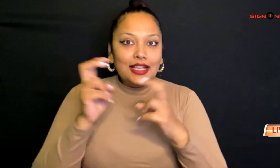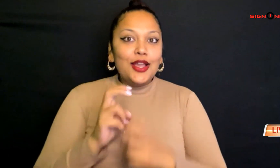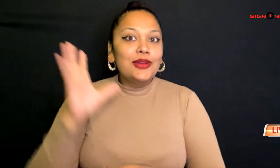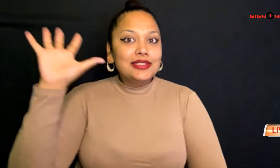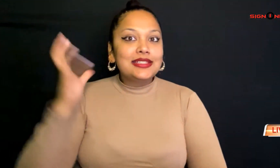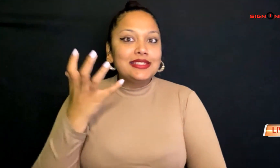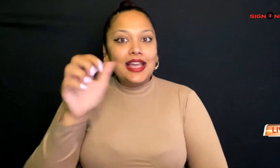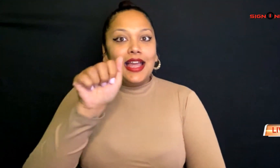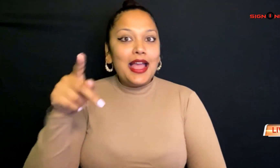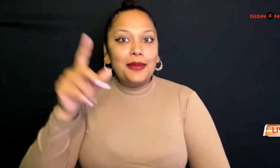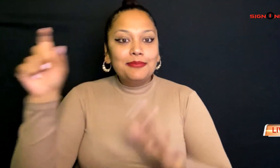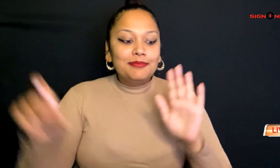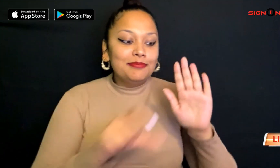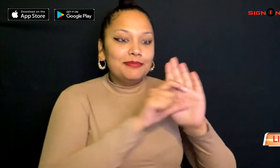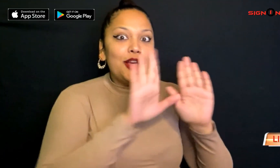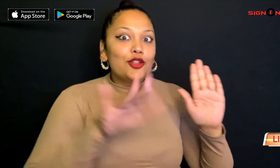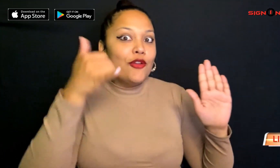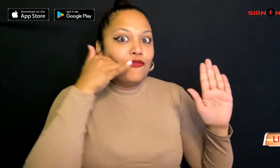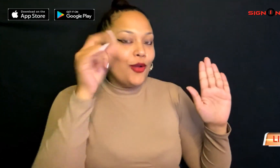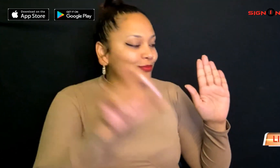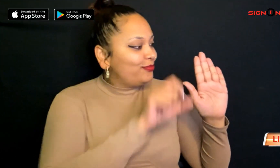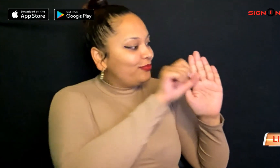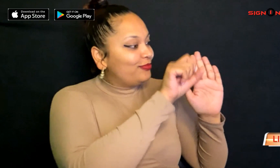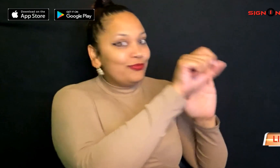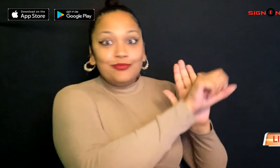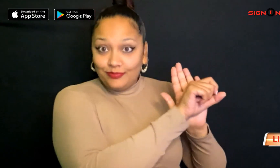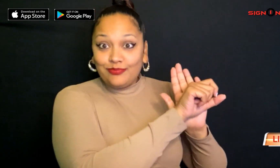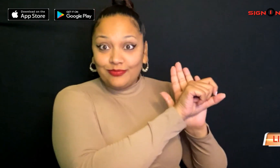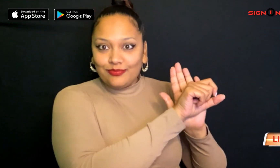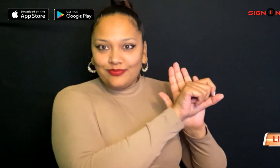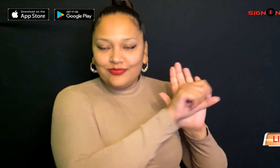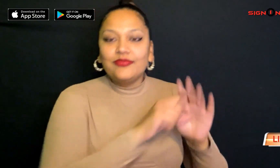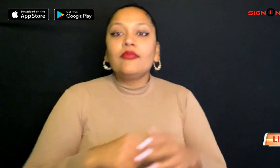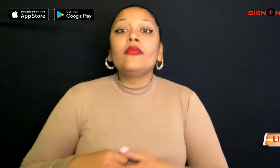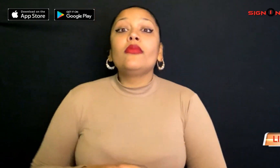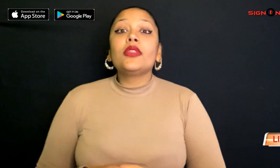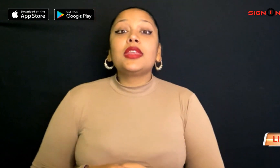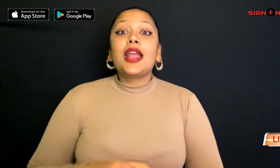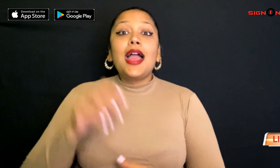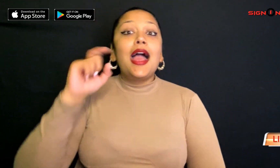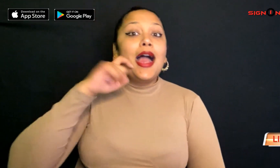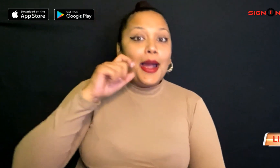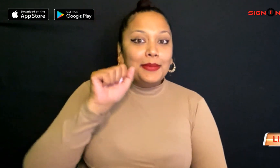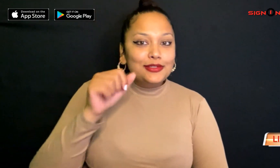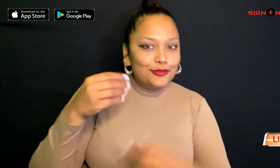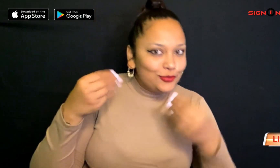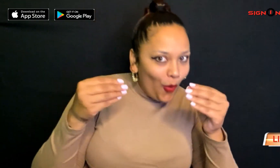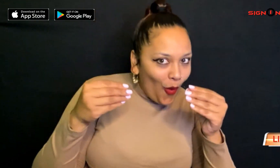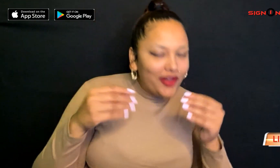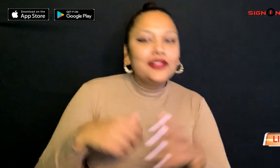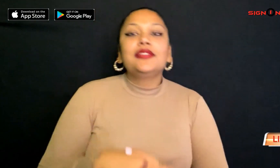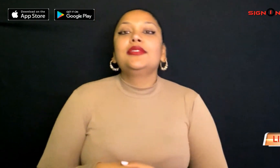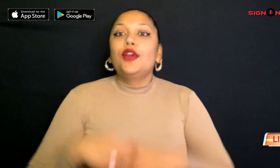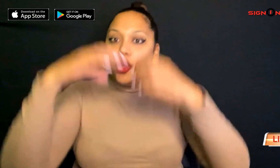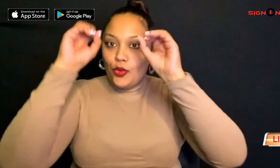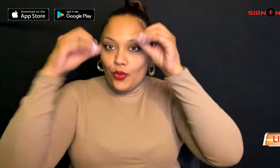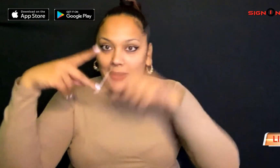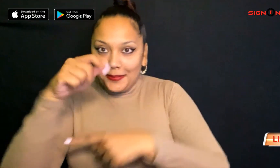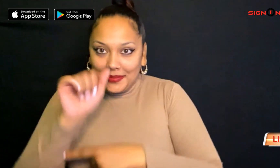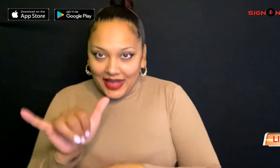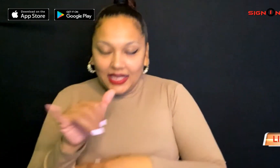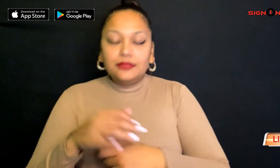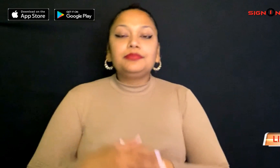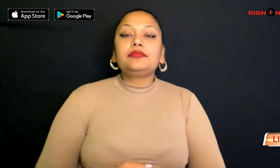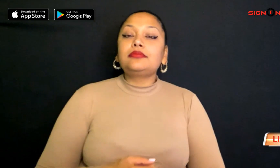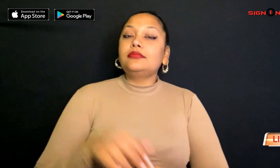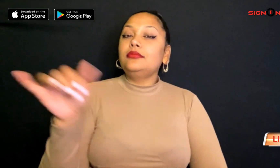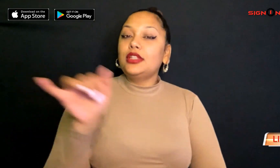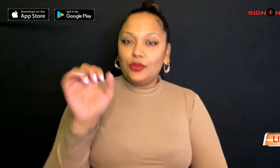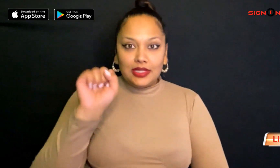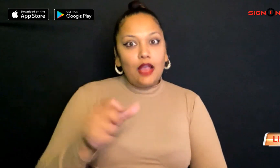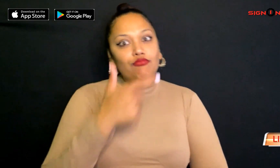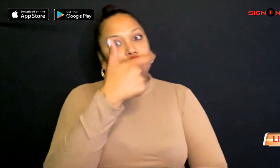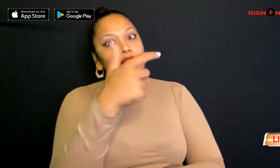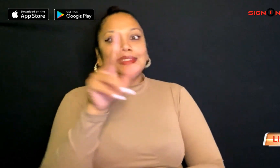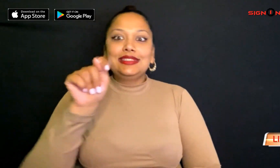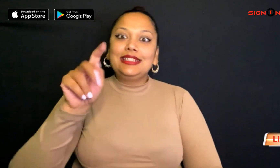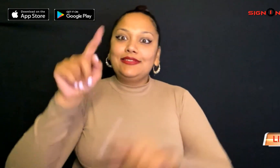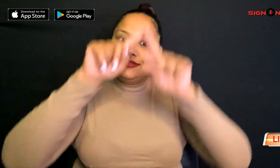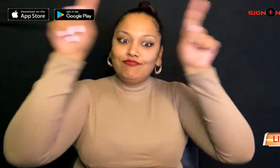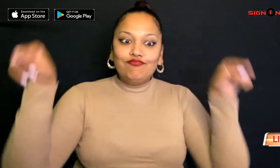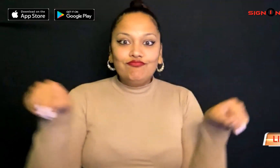the Sign1News app by heading to the app store or Google play store on your smart phone and